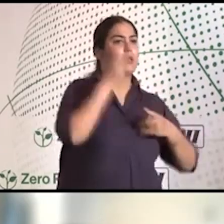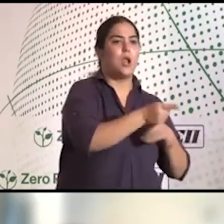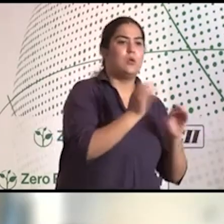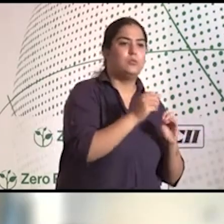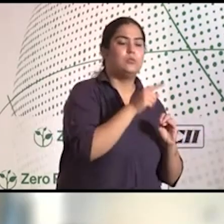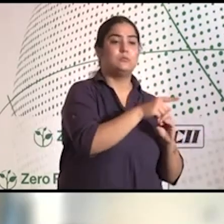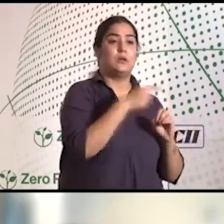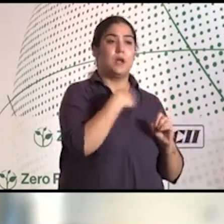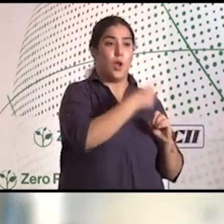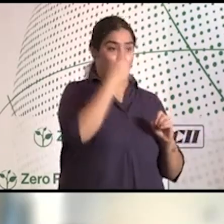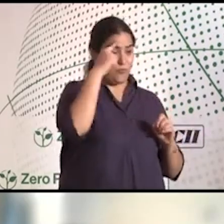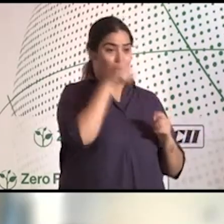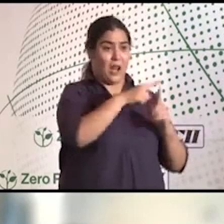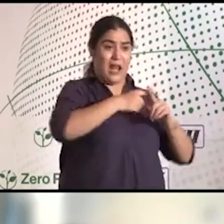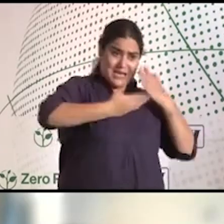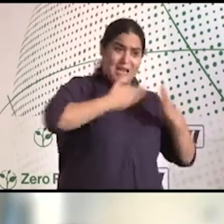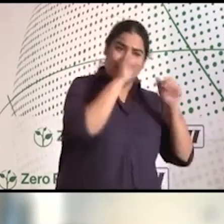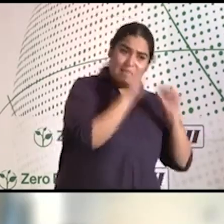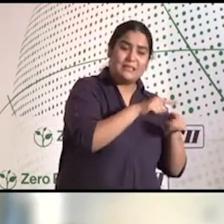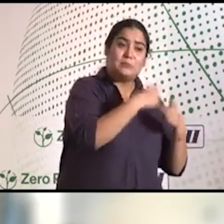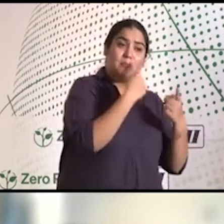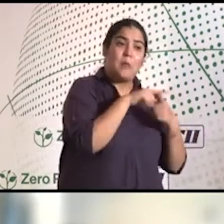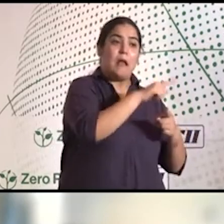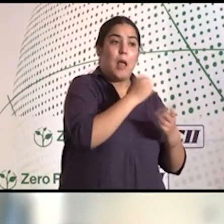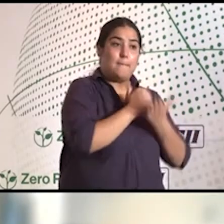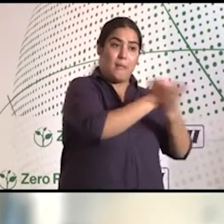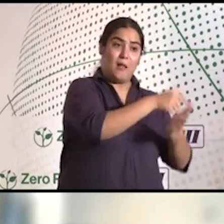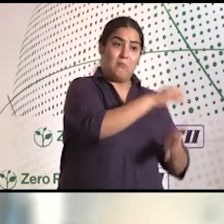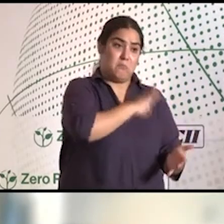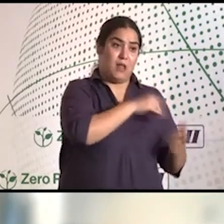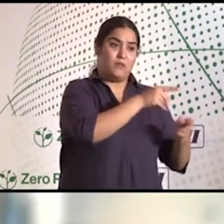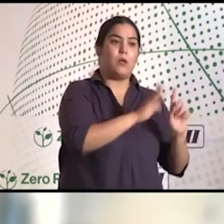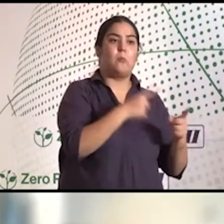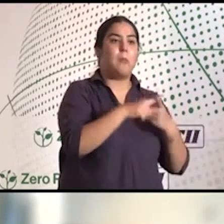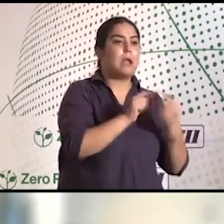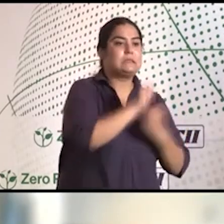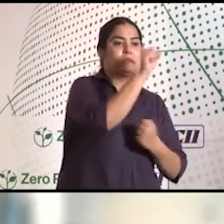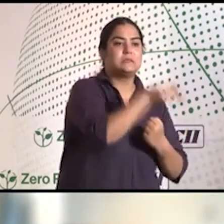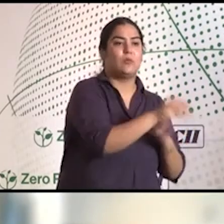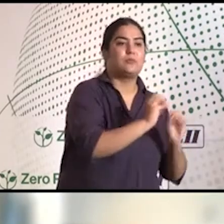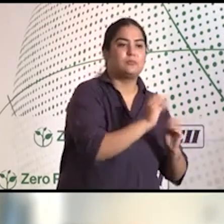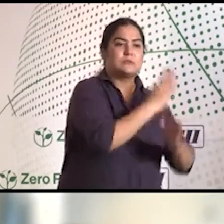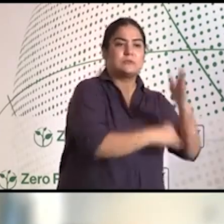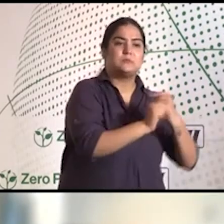which is meant for them, which is created for them. It is not there for them. They cannot access it